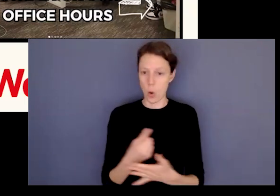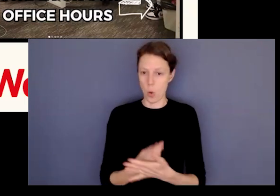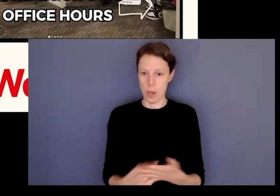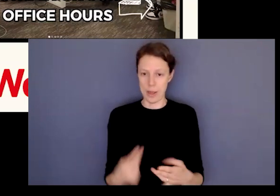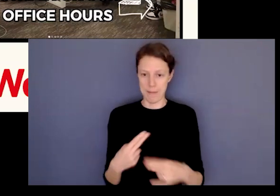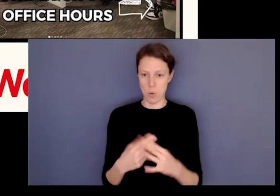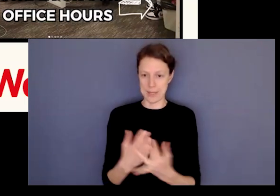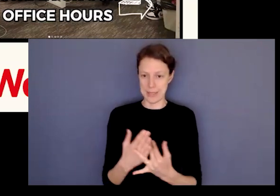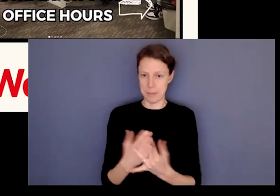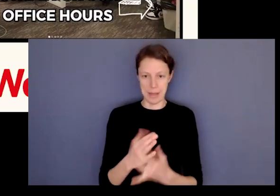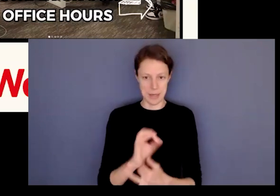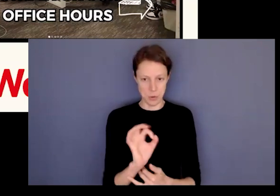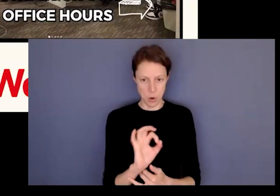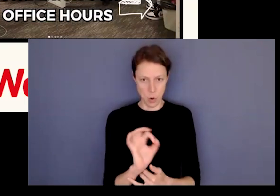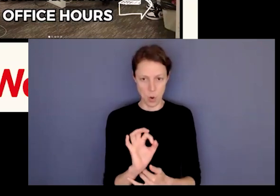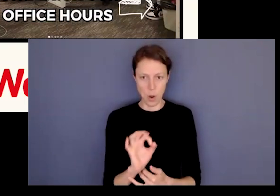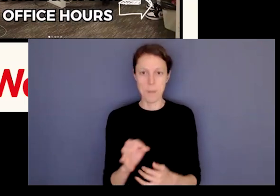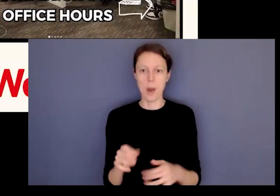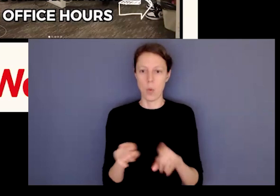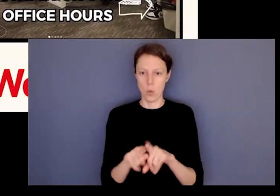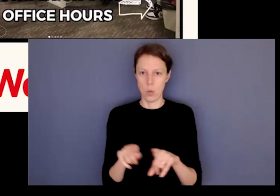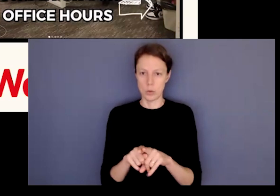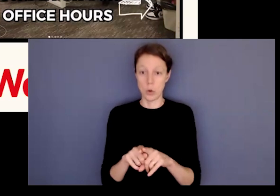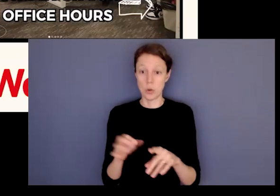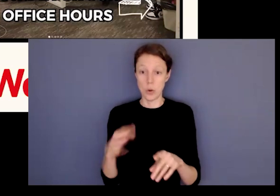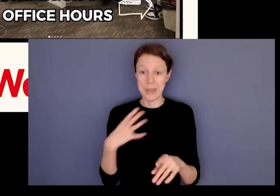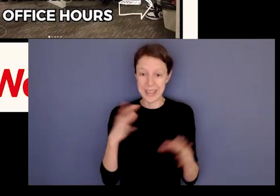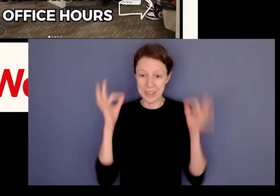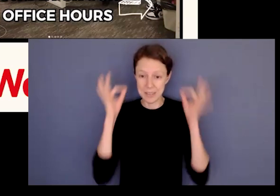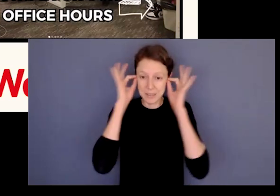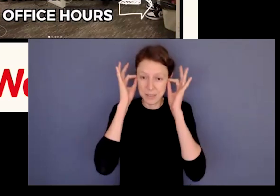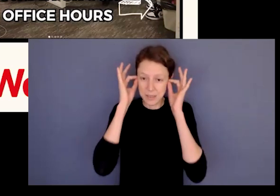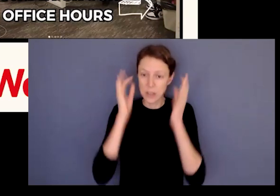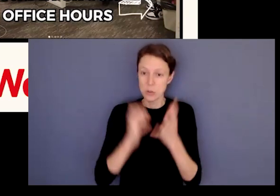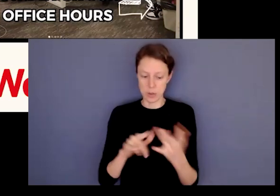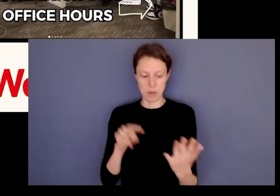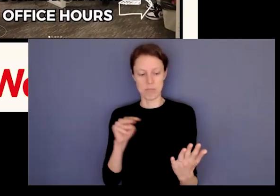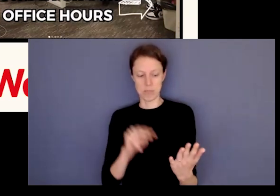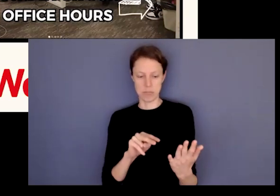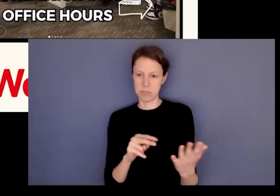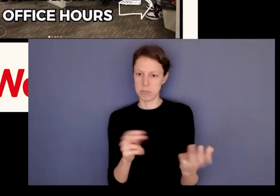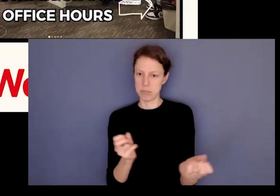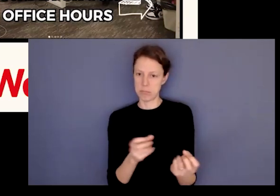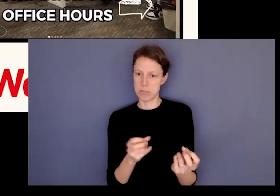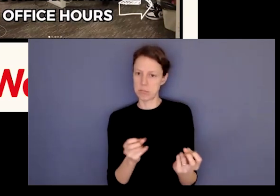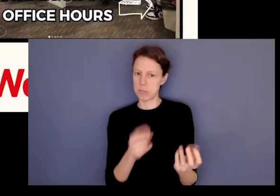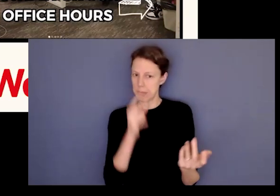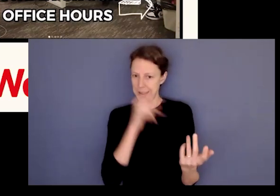that people aren't limited to having to listen to the information. They can just kind of read it in real time. Film in